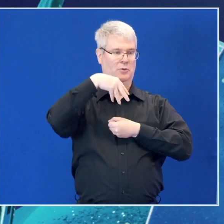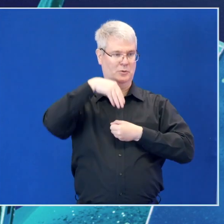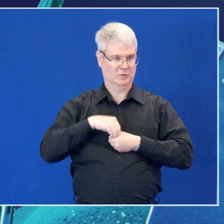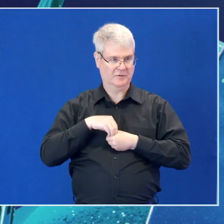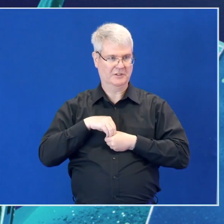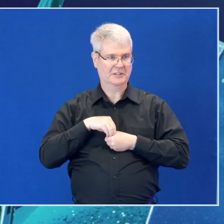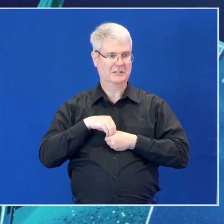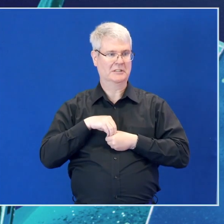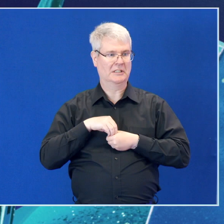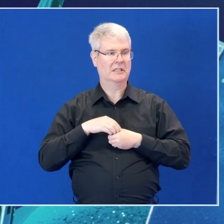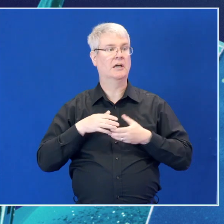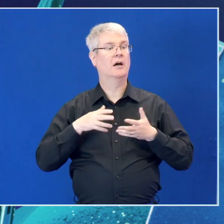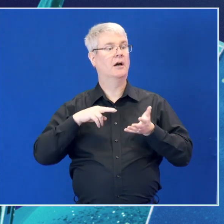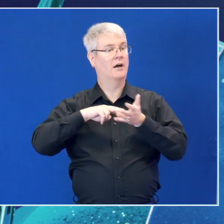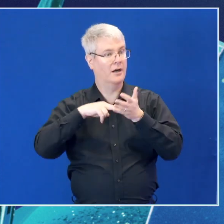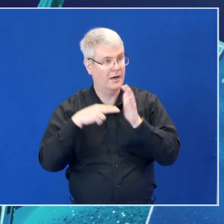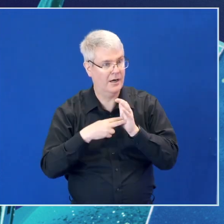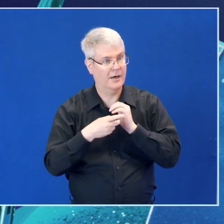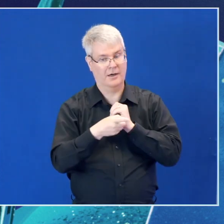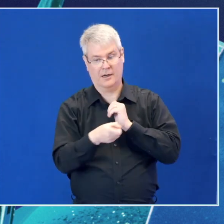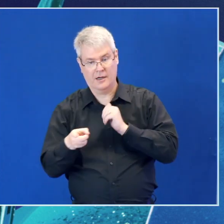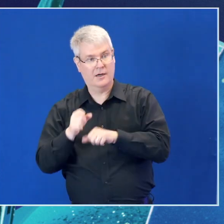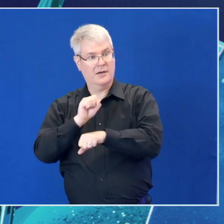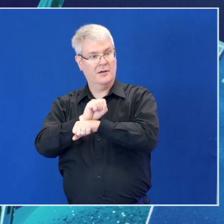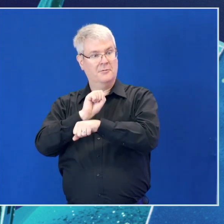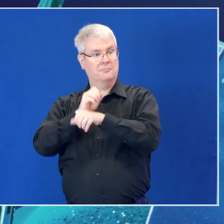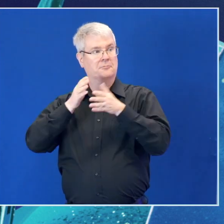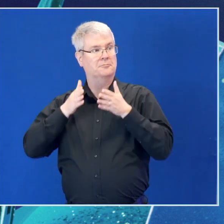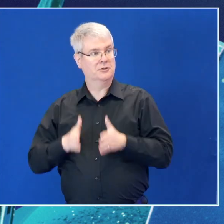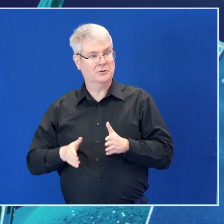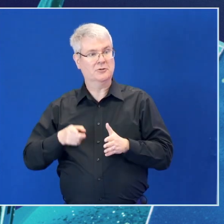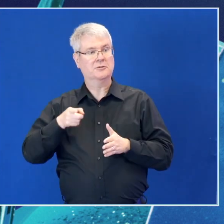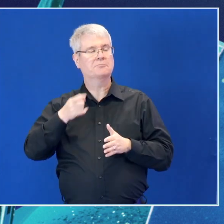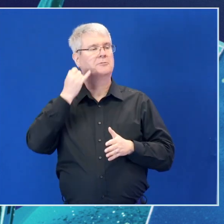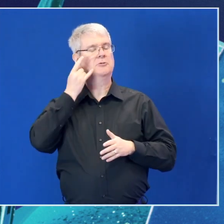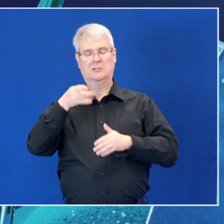with zero logging and complete confidentiality. So often, you know, being the president